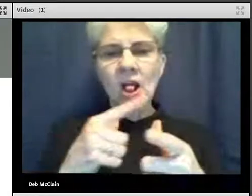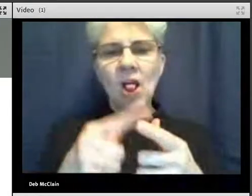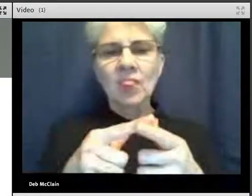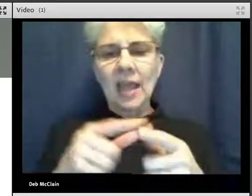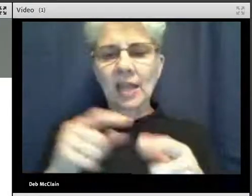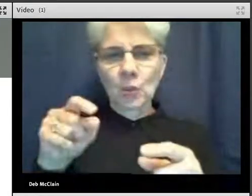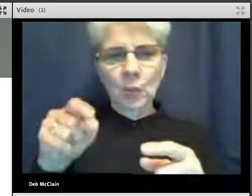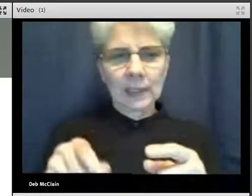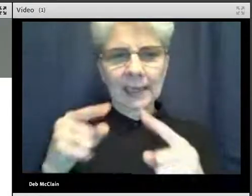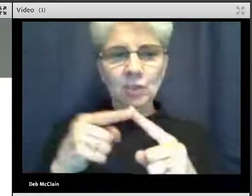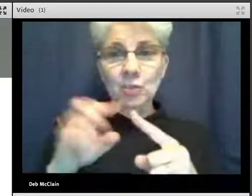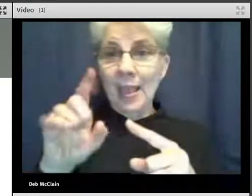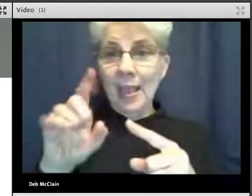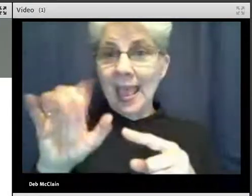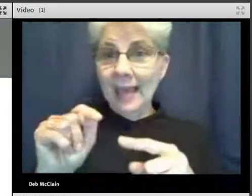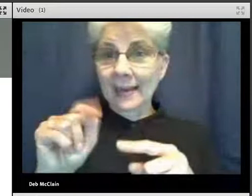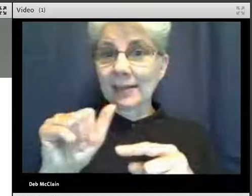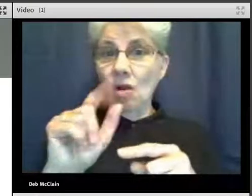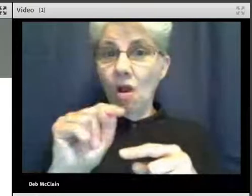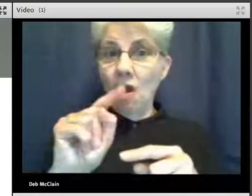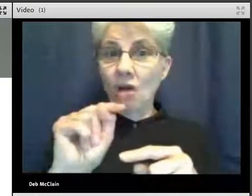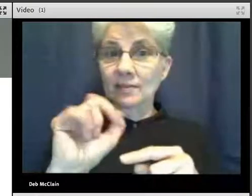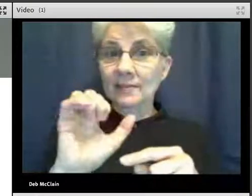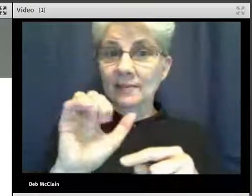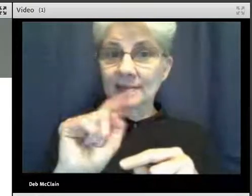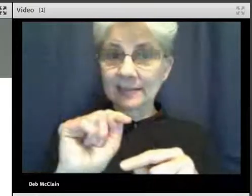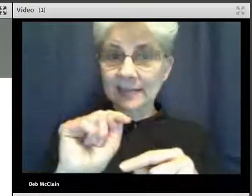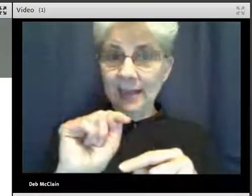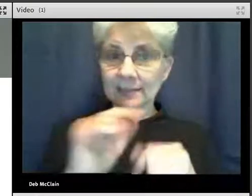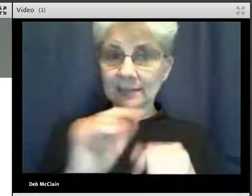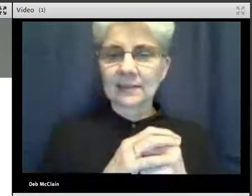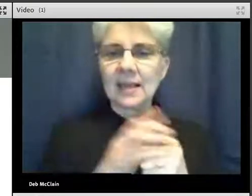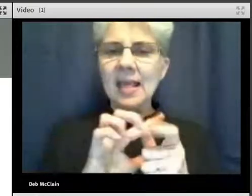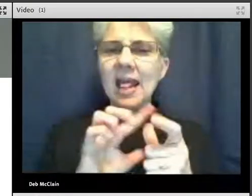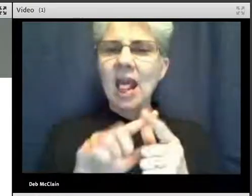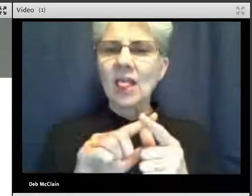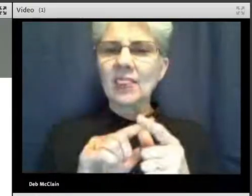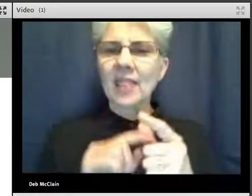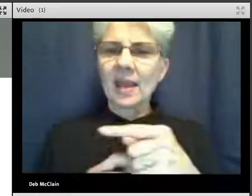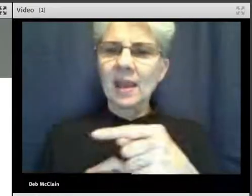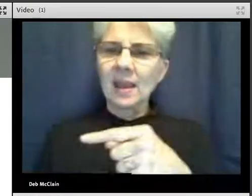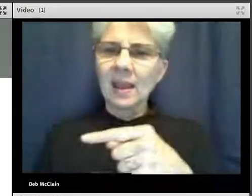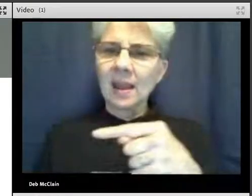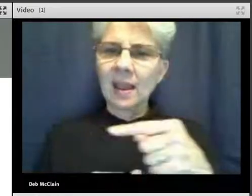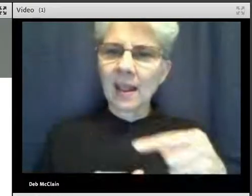And then you're going to click down here to edit alt-text, and then you're going to come over